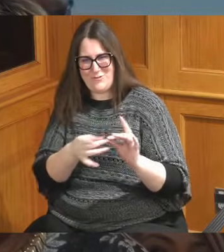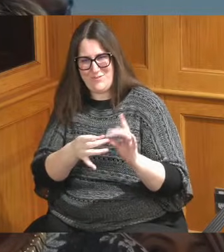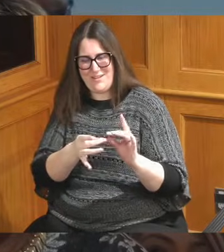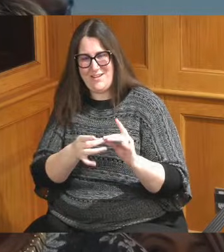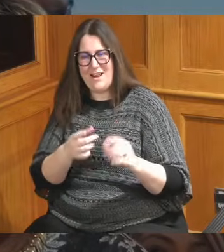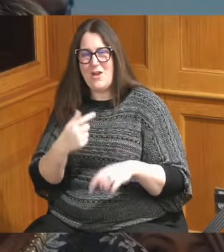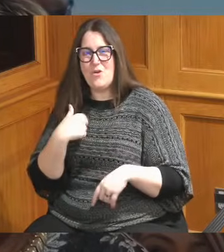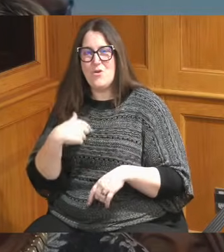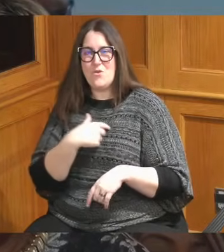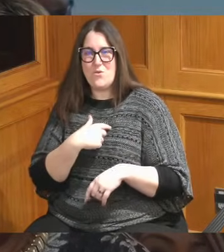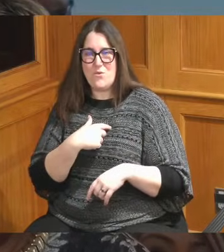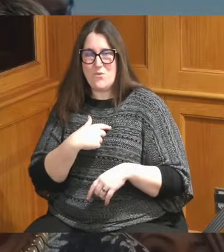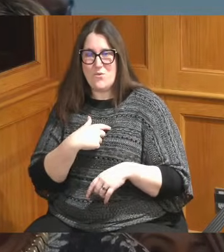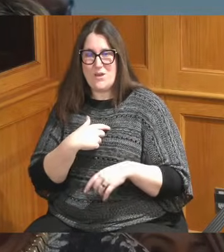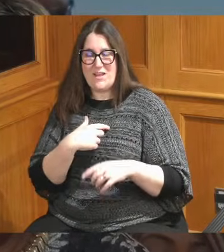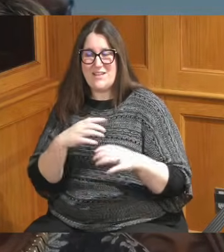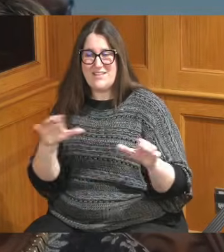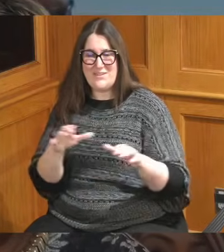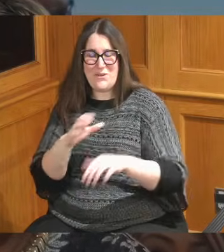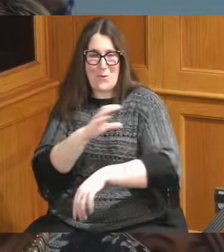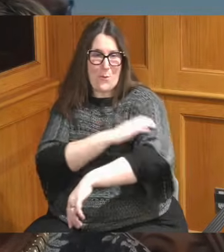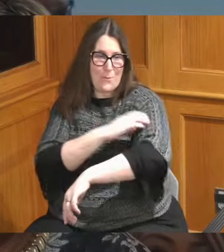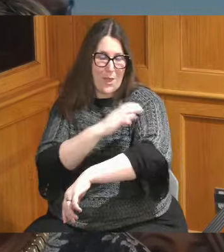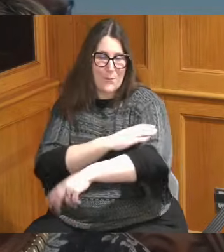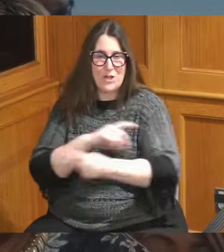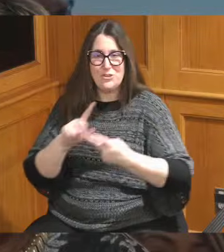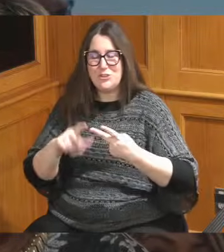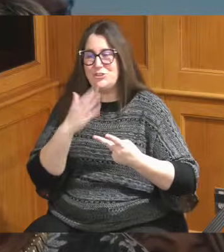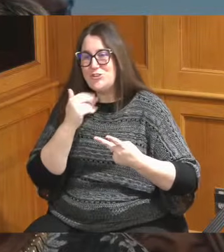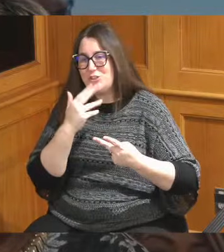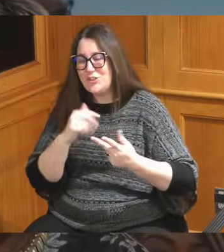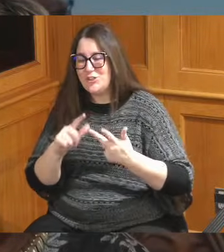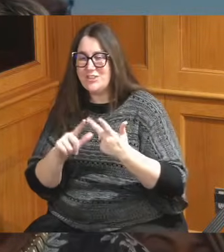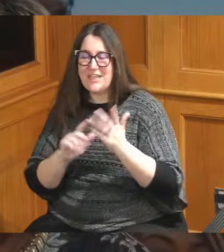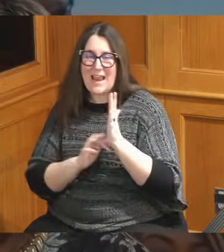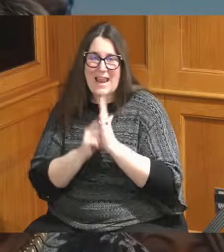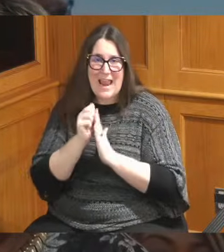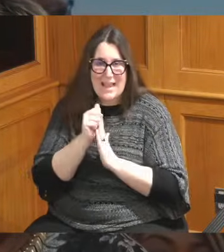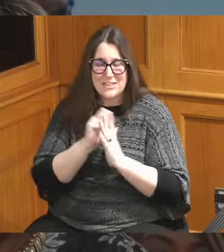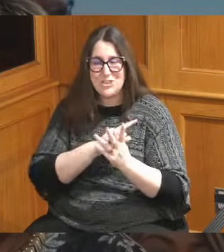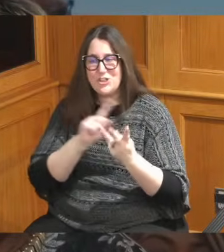to know your numbers, blood pressures, blood sugars, cancer screenings, Covid vaccinations,